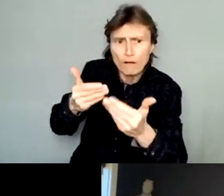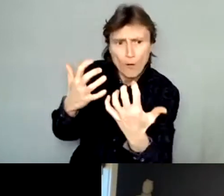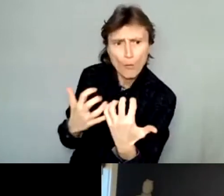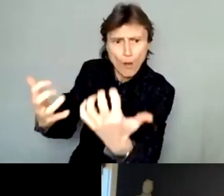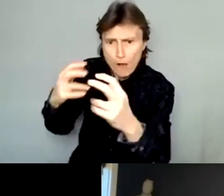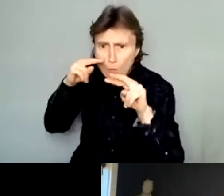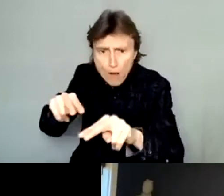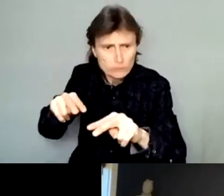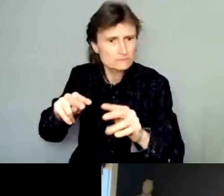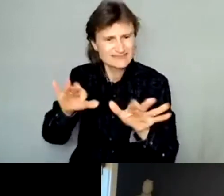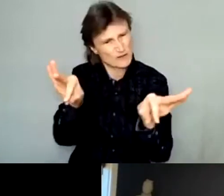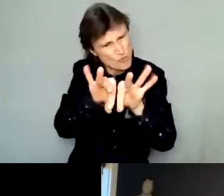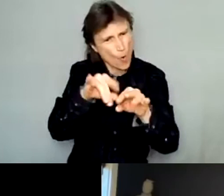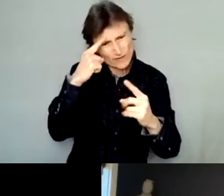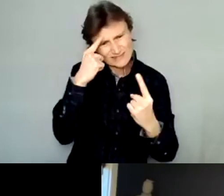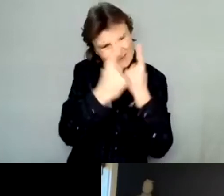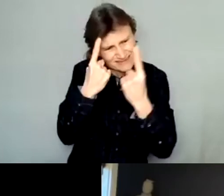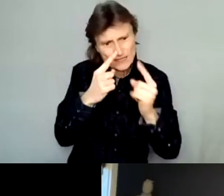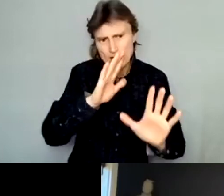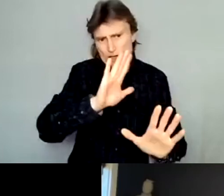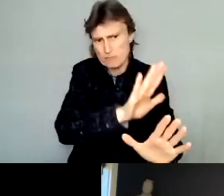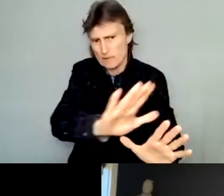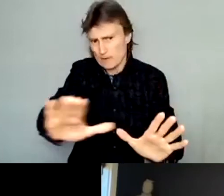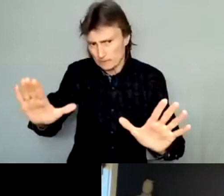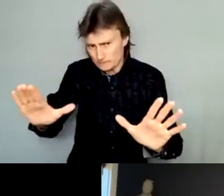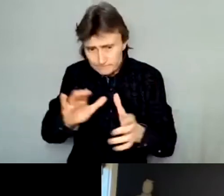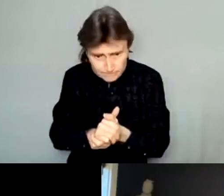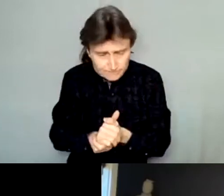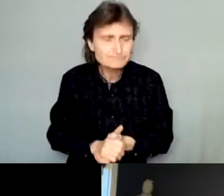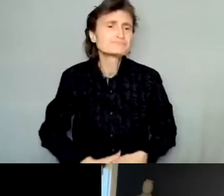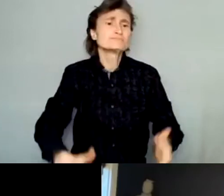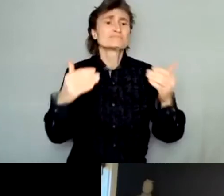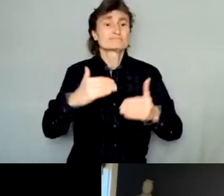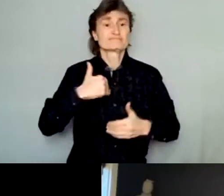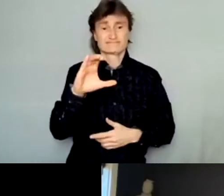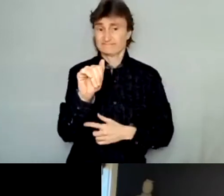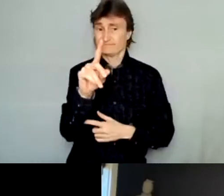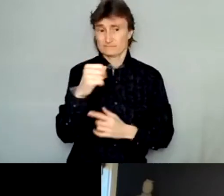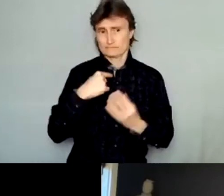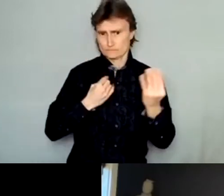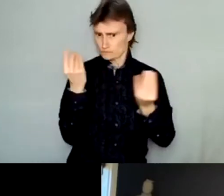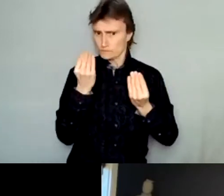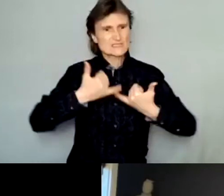Another thing that's impacting our intentions going forward is our work around equity diversity,